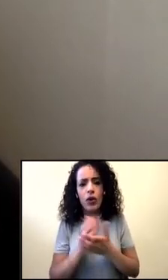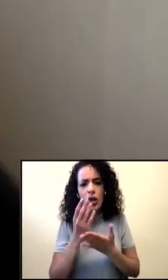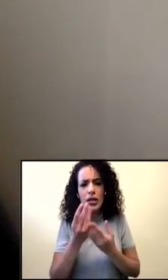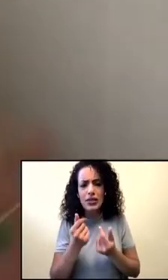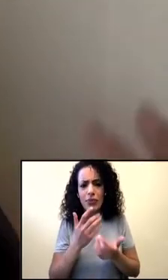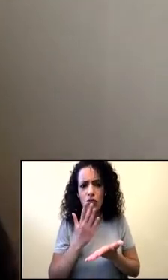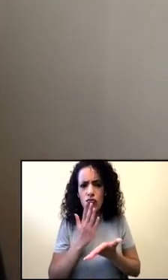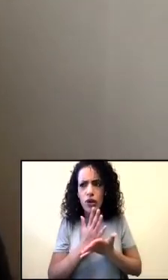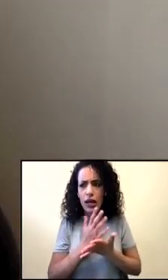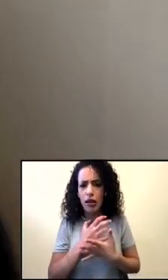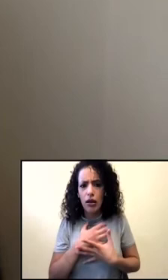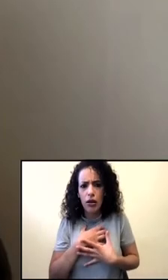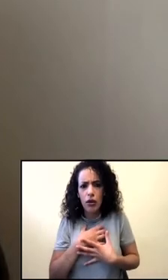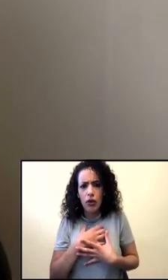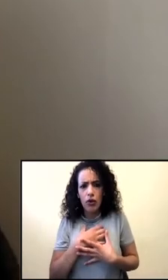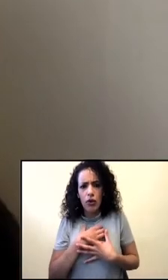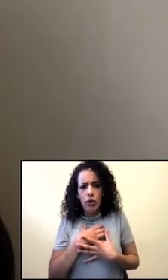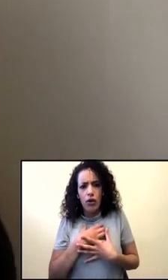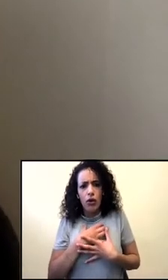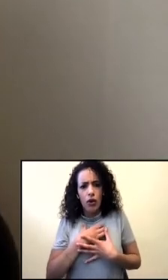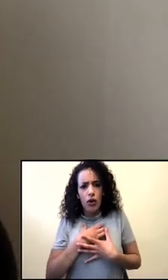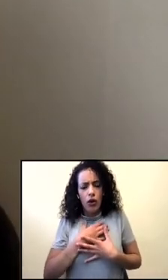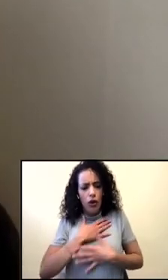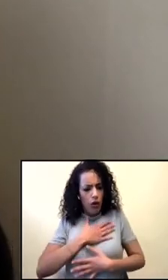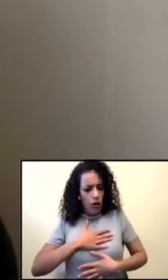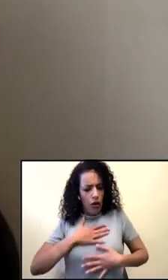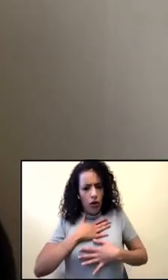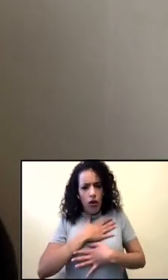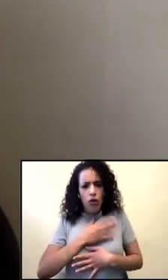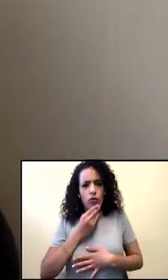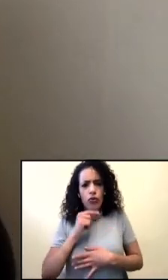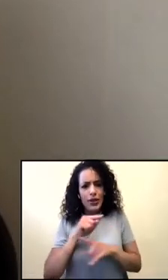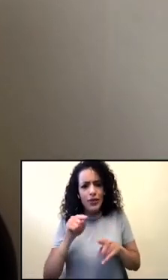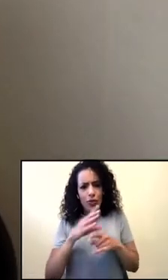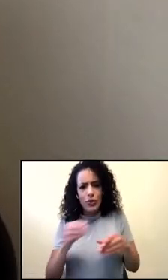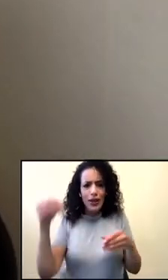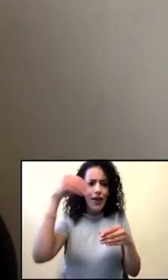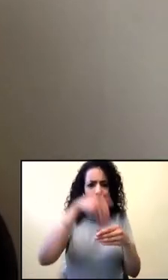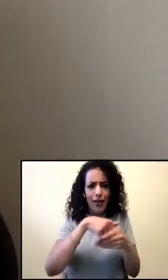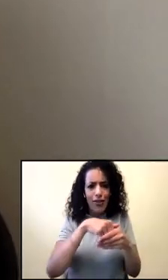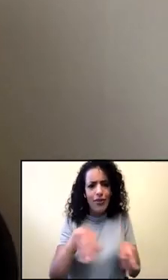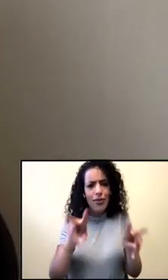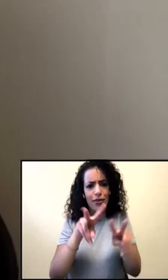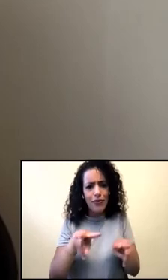like reanimating that and using it in this piece. Yeah it's incredible. And what has the